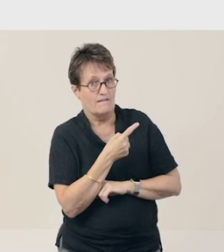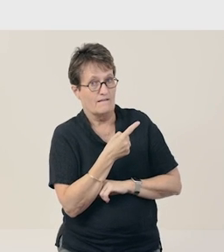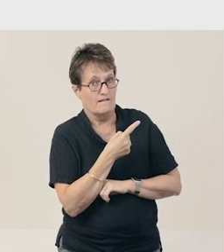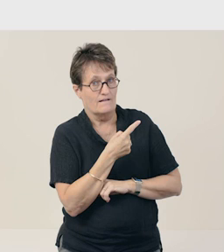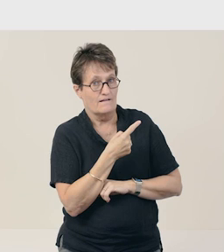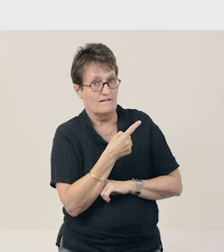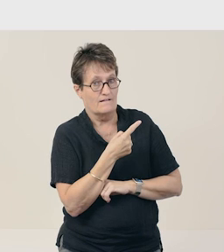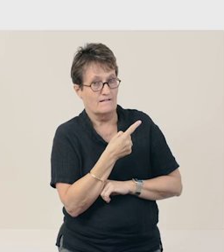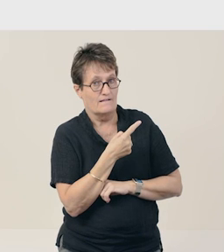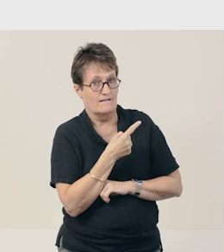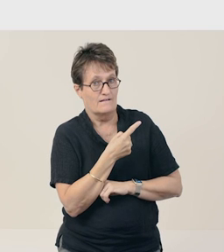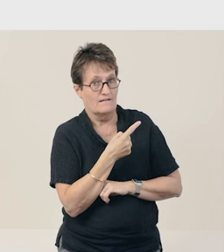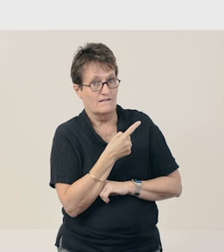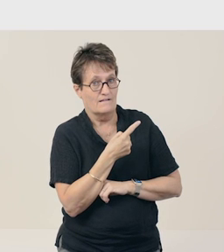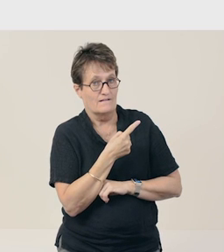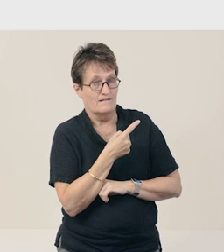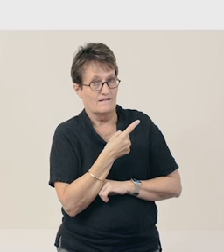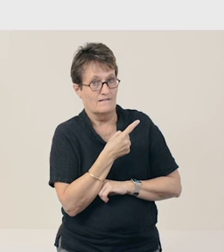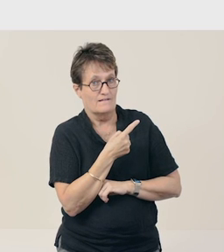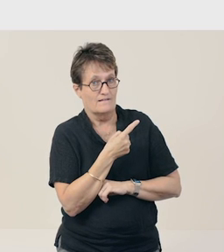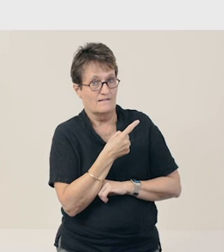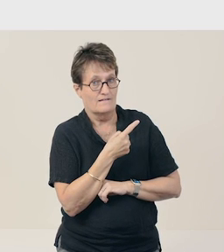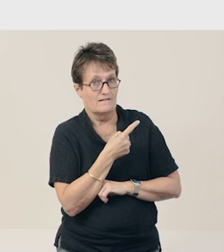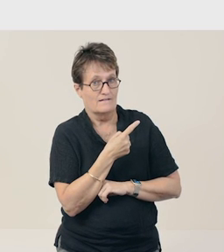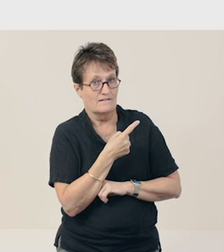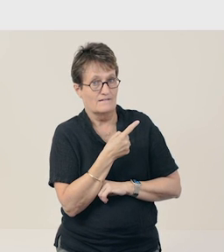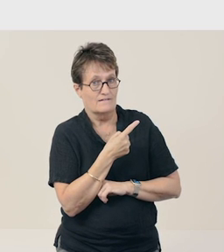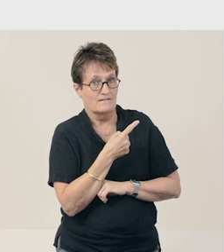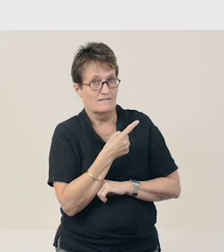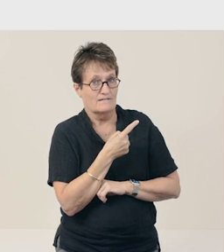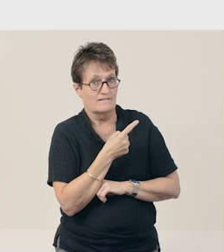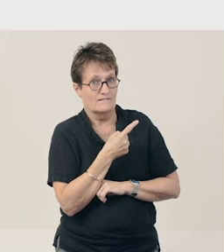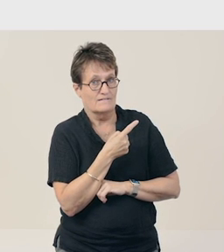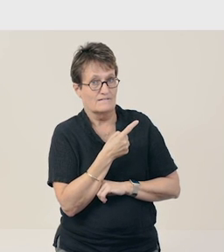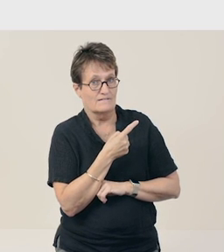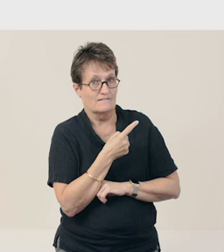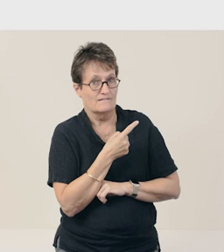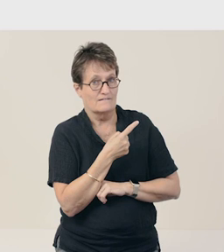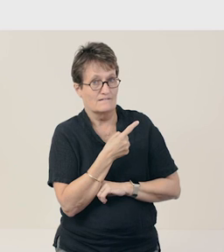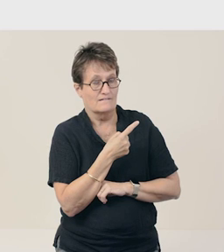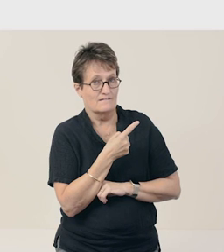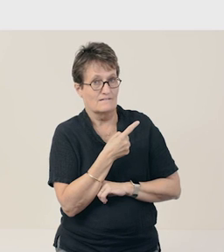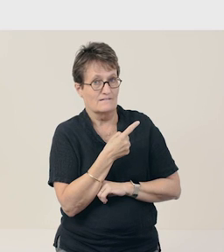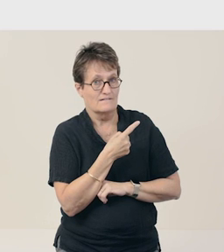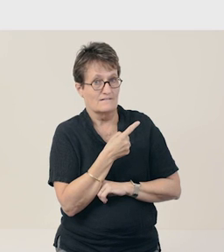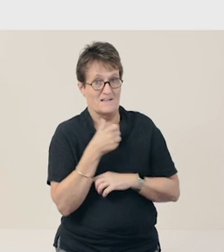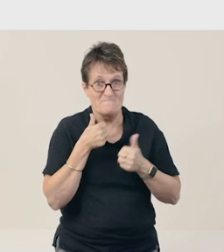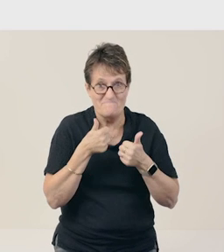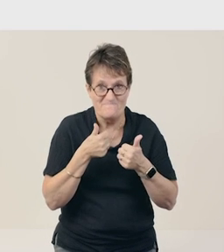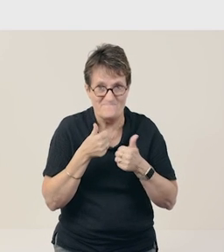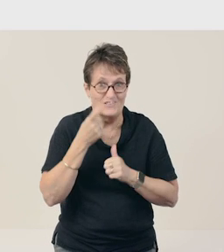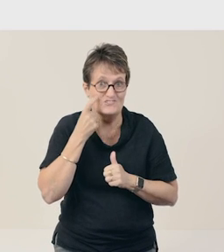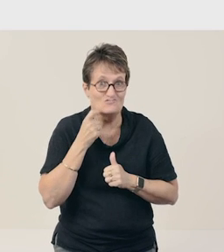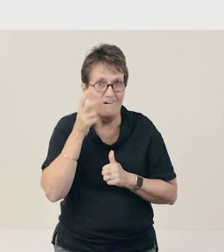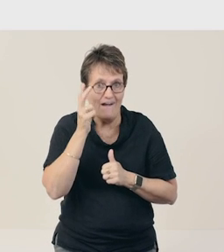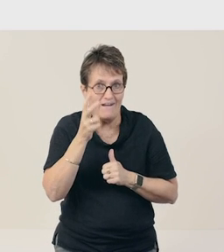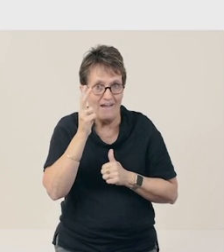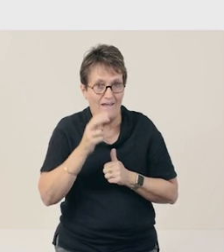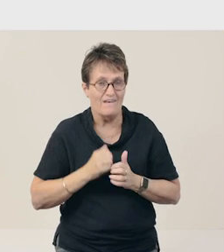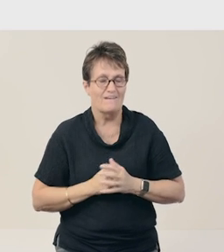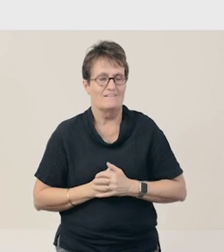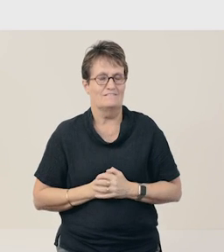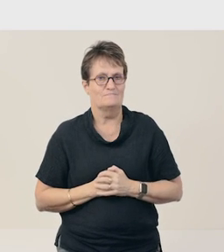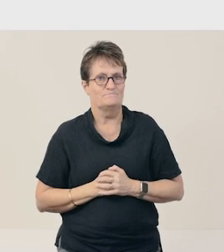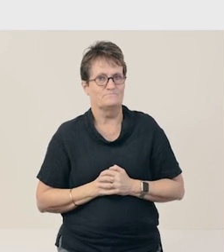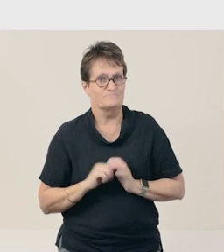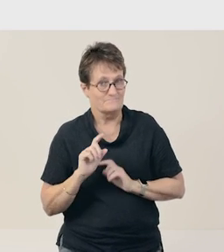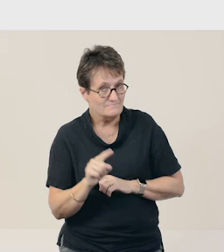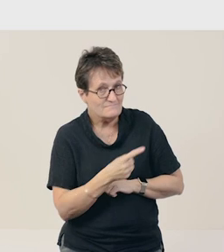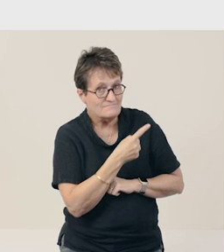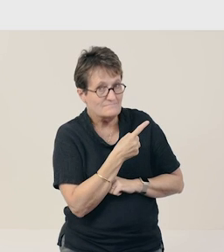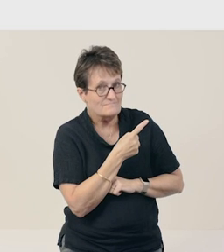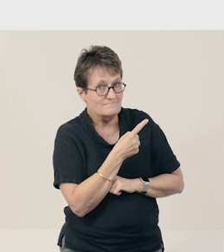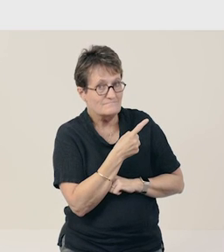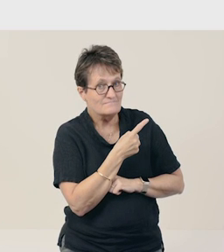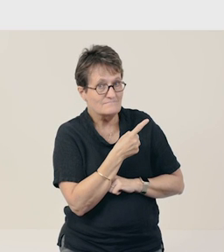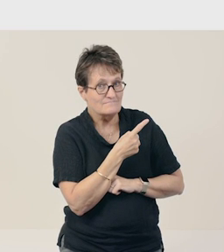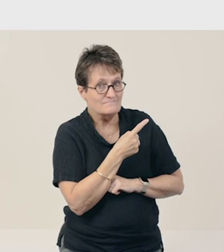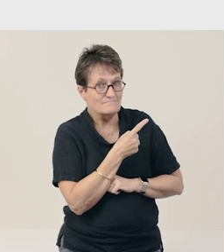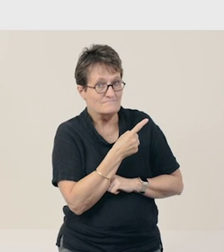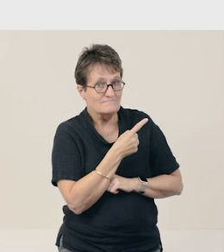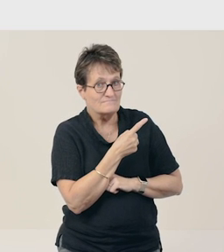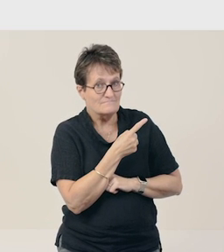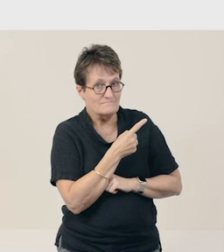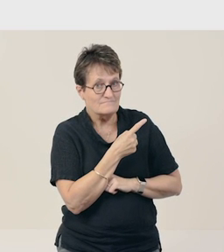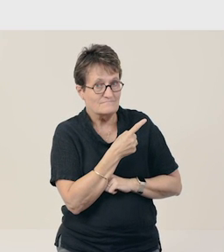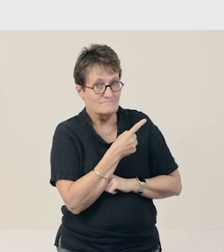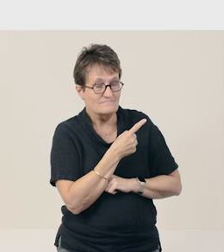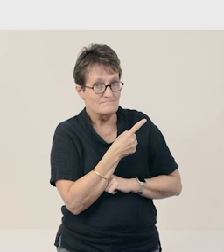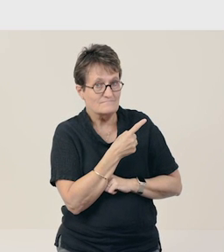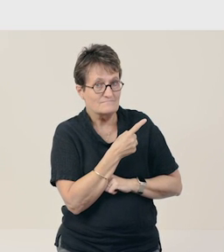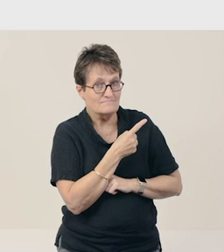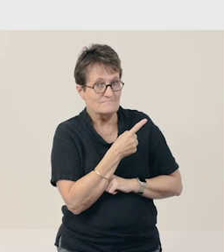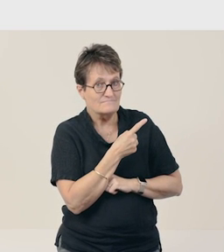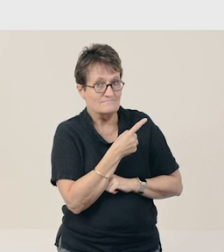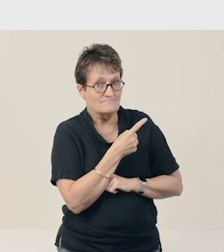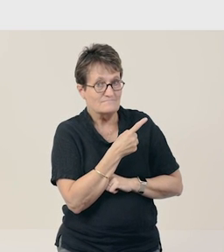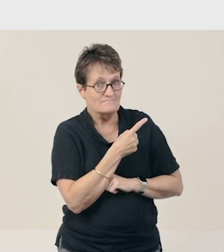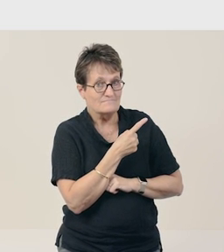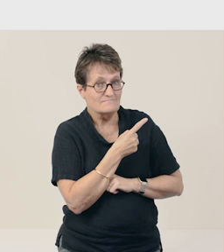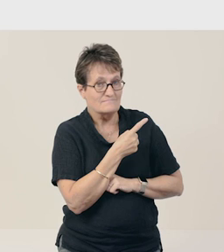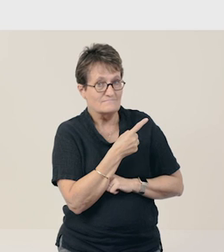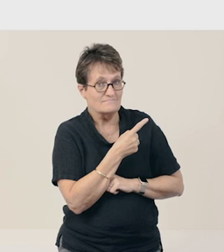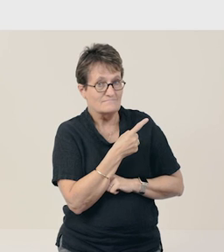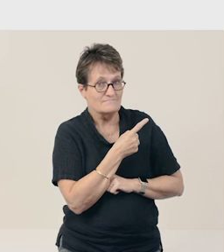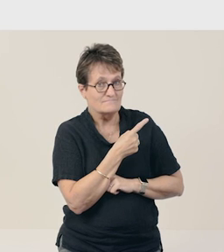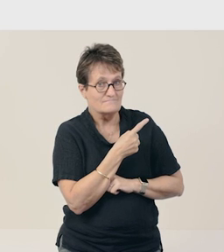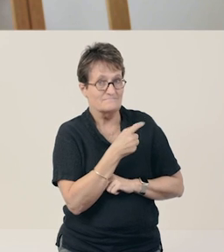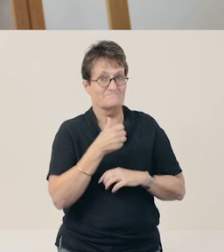Top to bottom, pencil lift, top to bottom, pencil lift, top to bottom, stop.